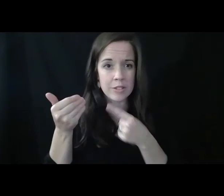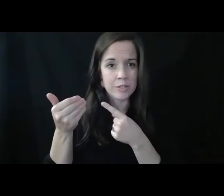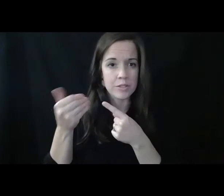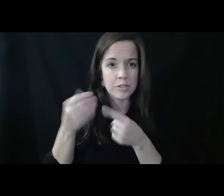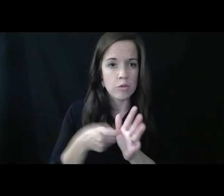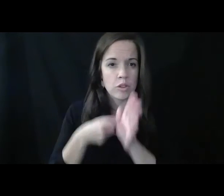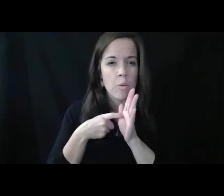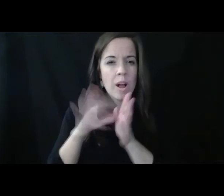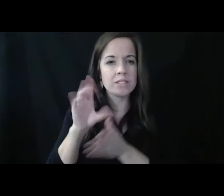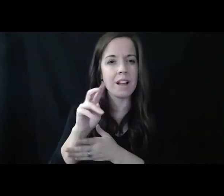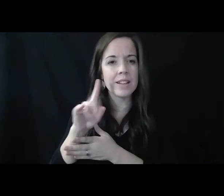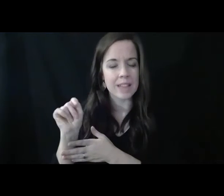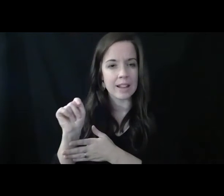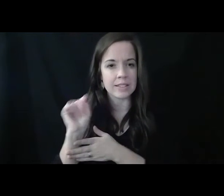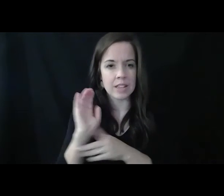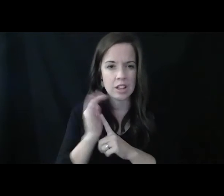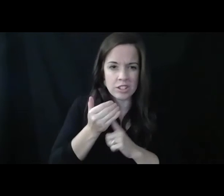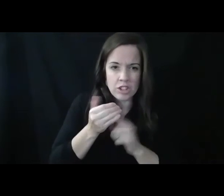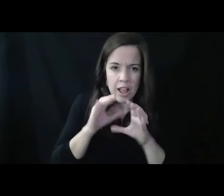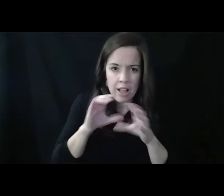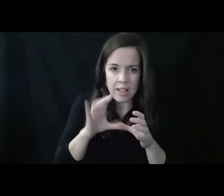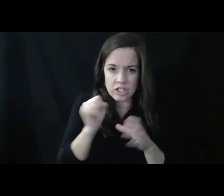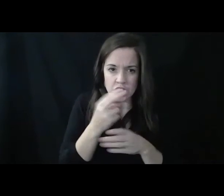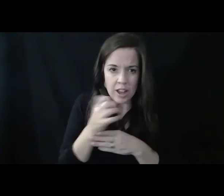a shell could be a spent bullet or the home of a mollusk.